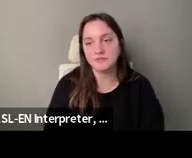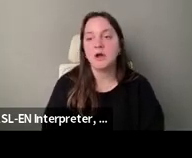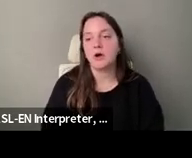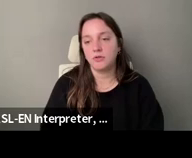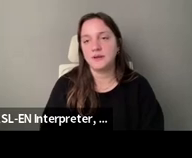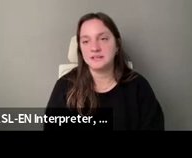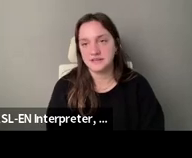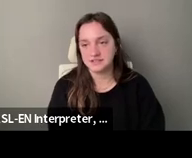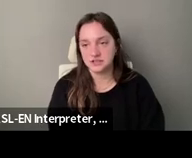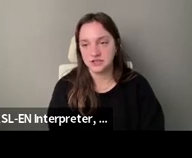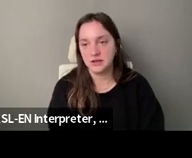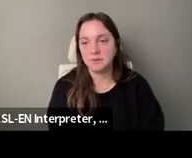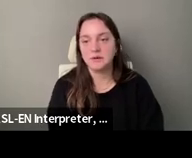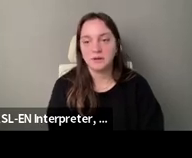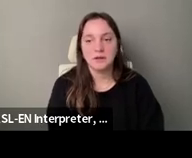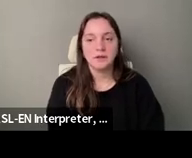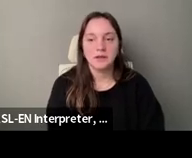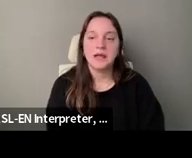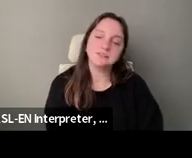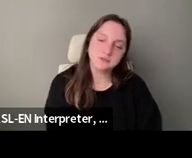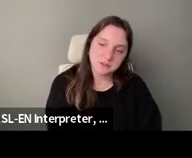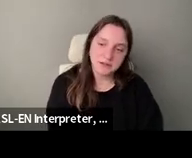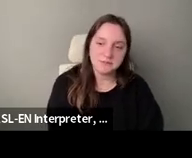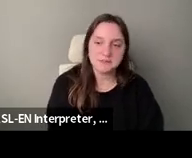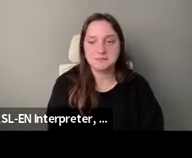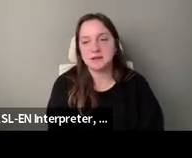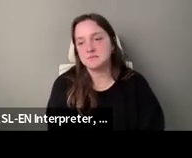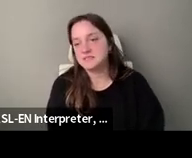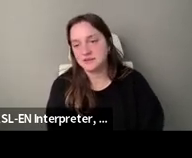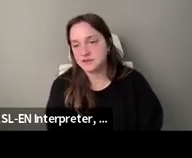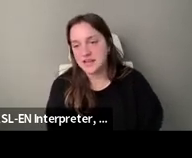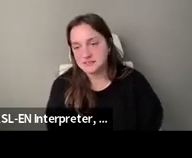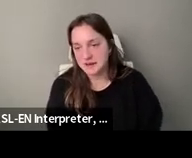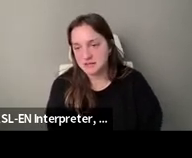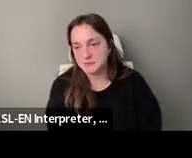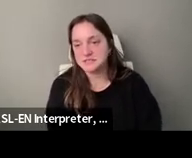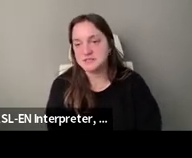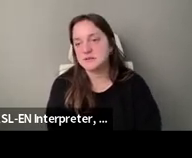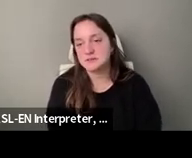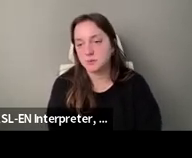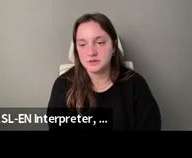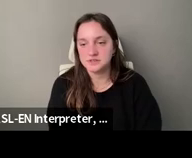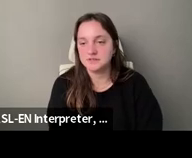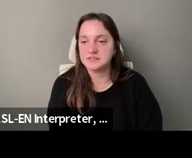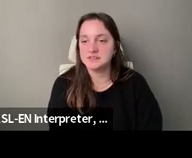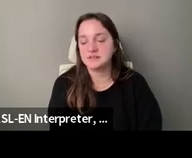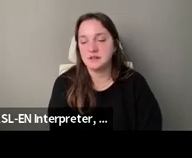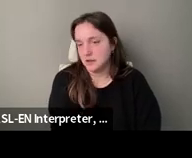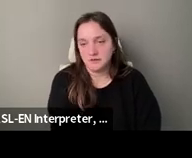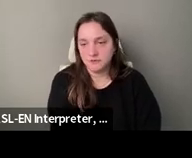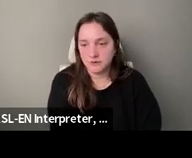And so sometimes this becomes standard case management support services for refugees like